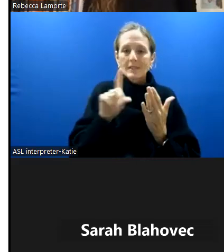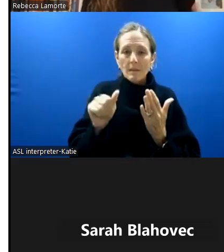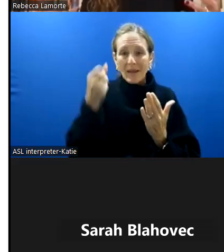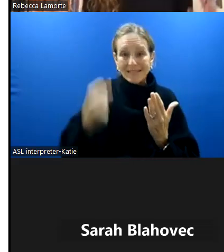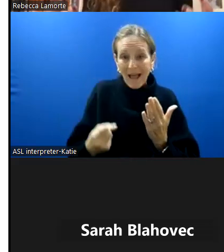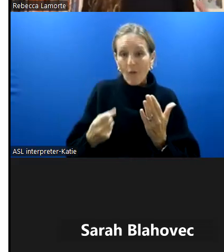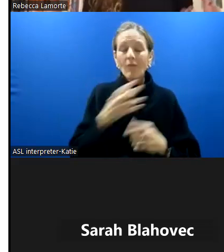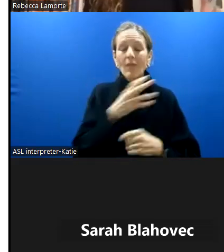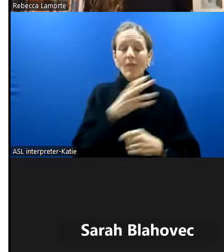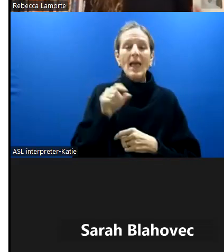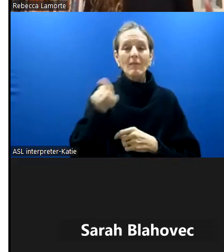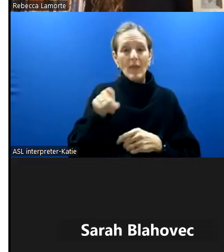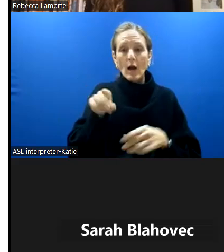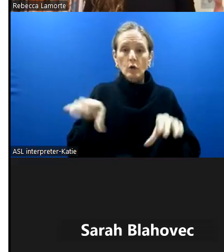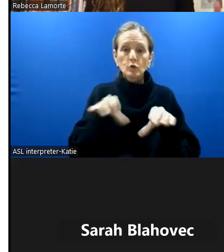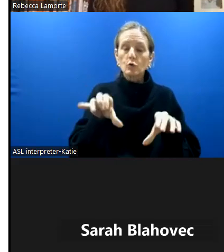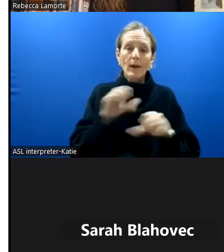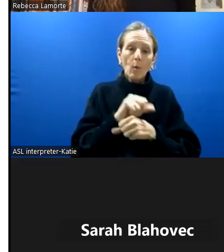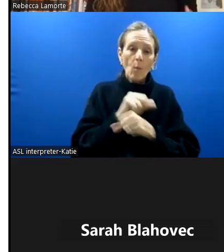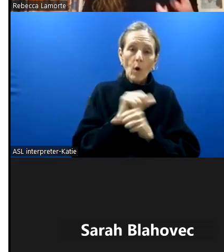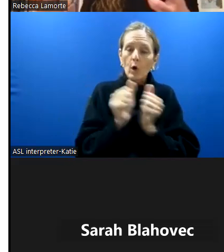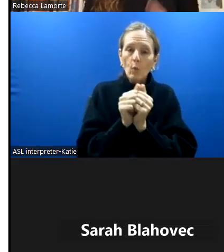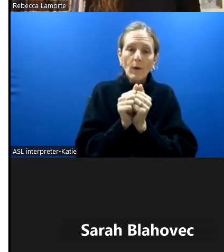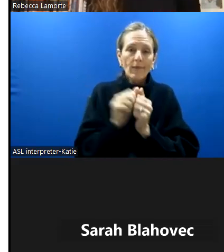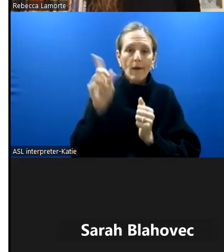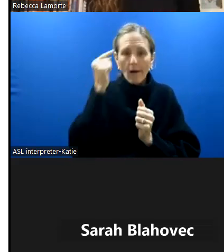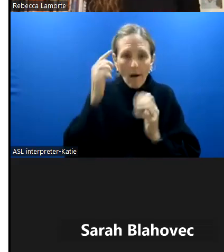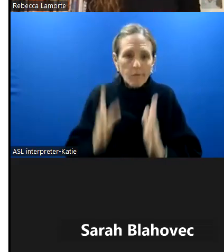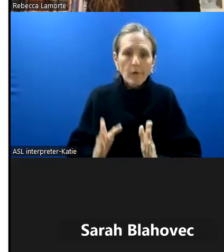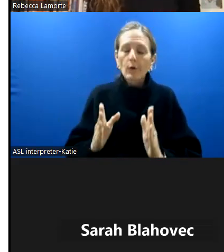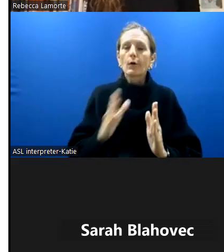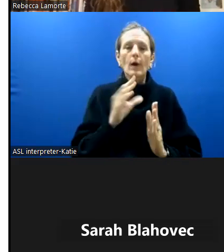And this quote really sets the table for why we're having this conversation,